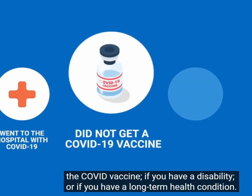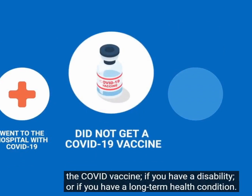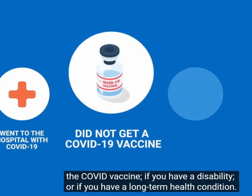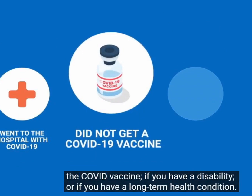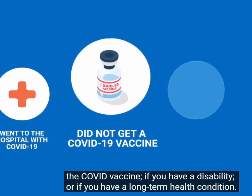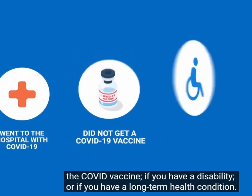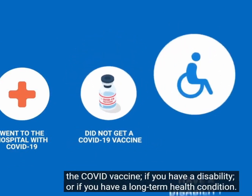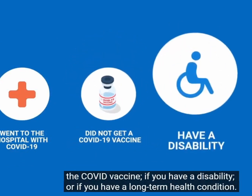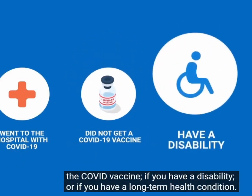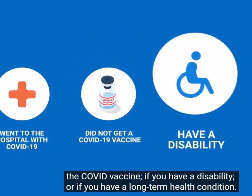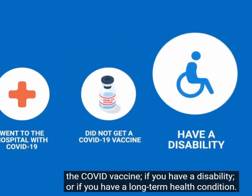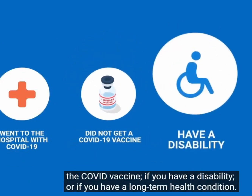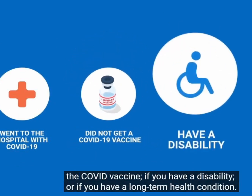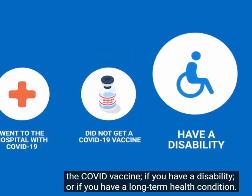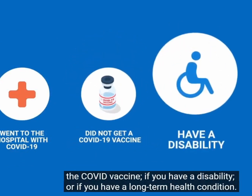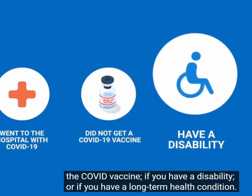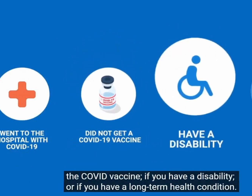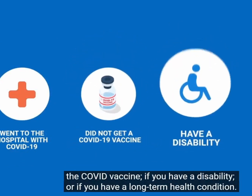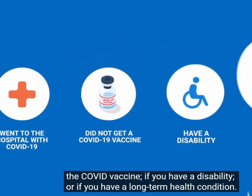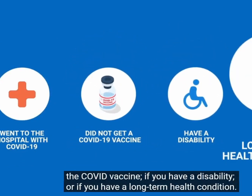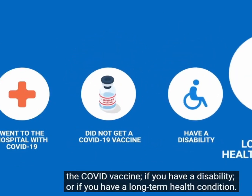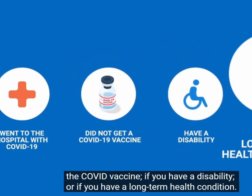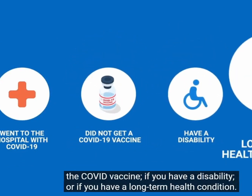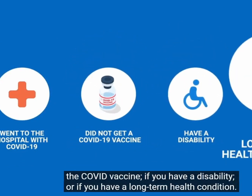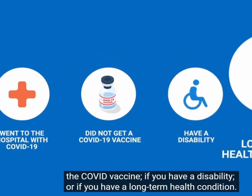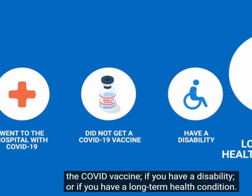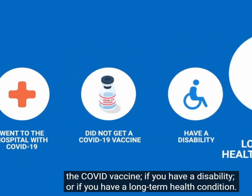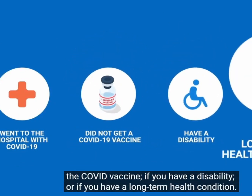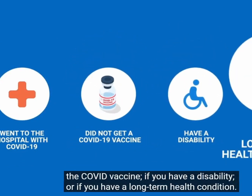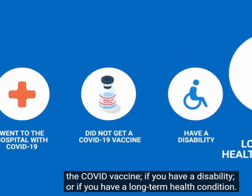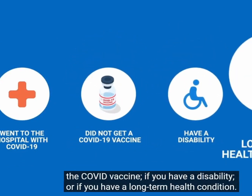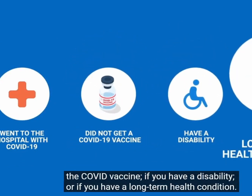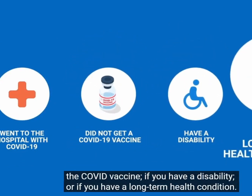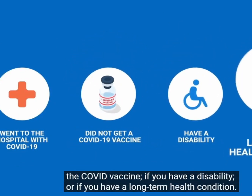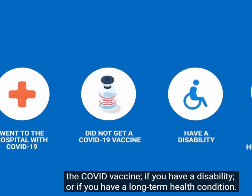If you post an interesting comment about this update, we may add it at the bottom of the screen.